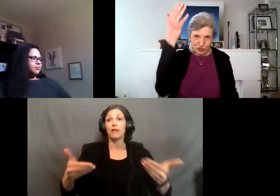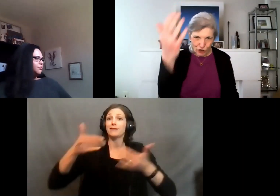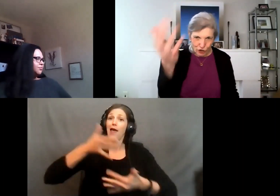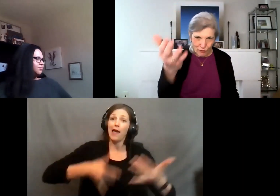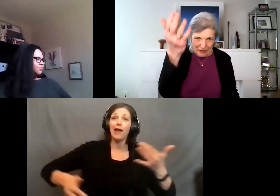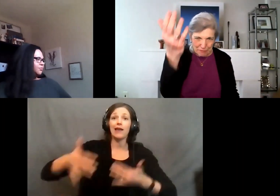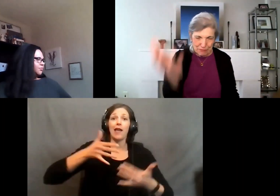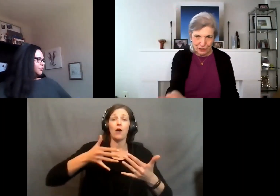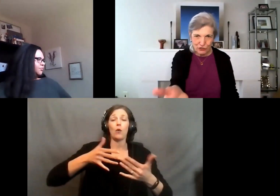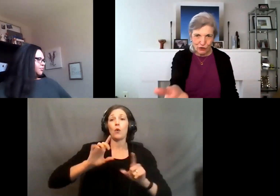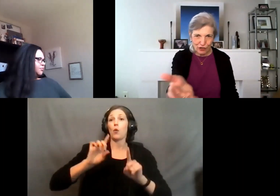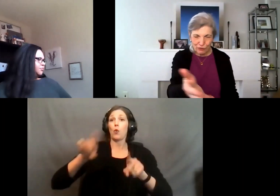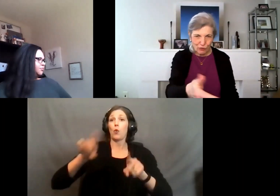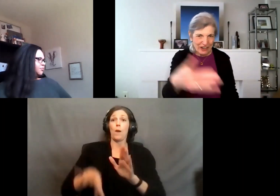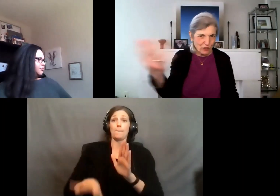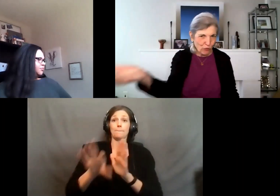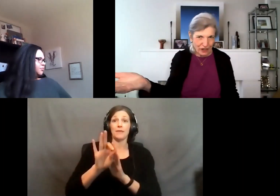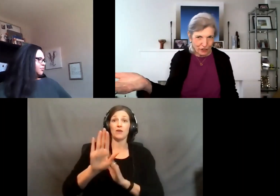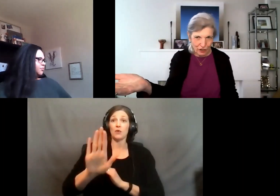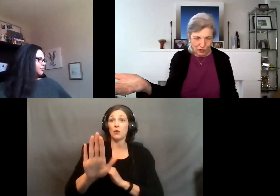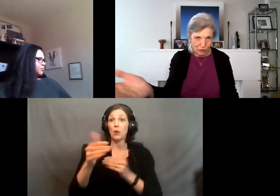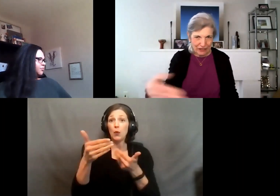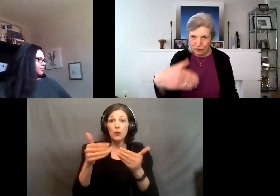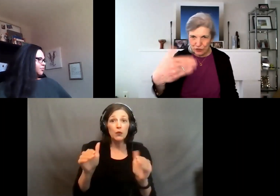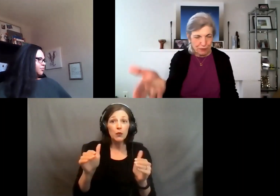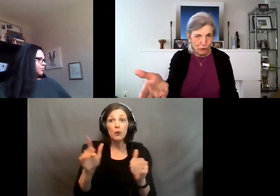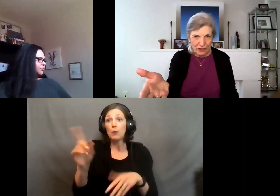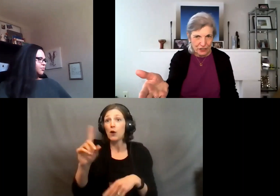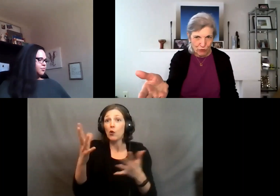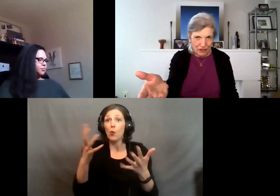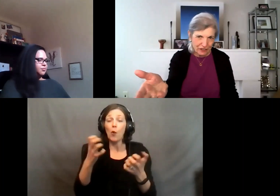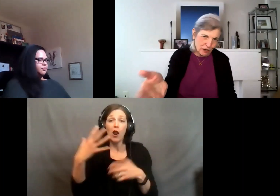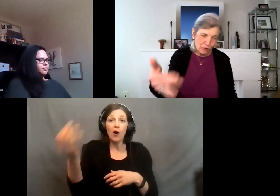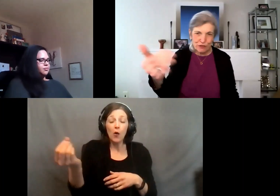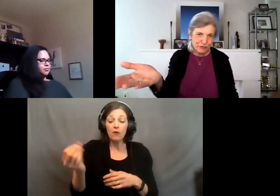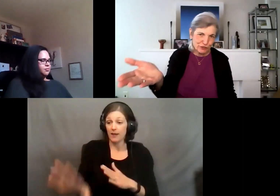go and pick where you want to go. When you pick 13:15:27 what you want to go, if you do not